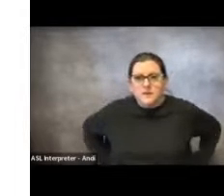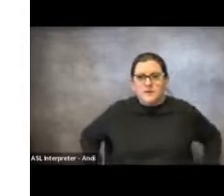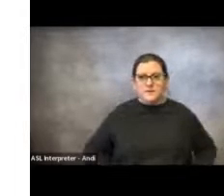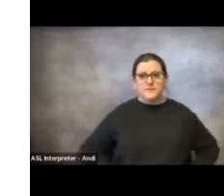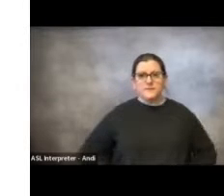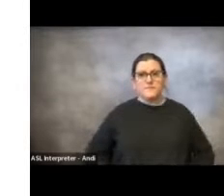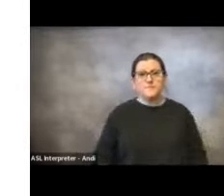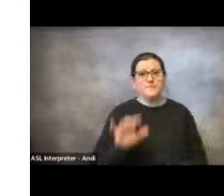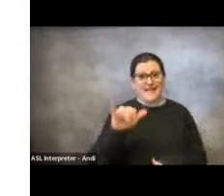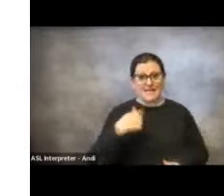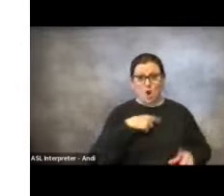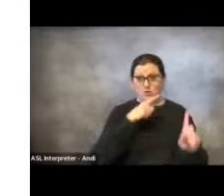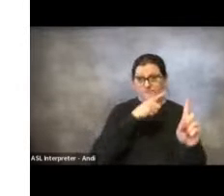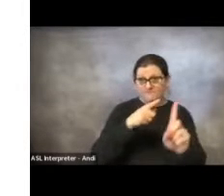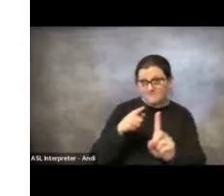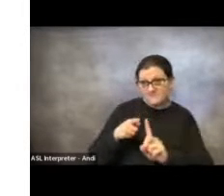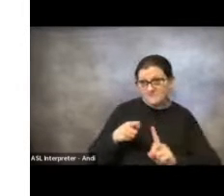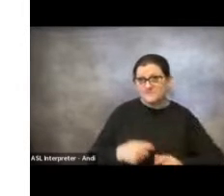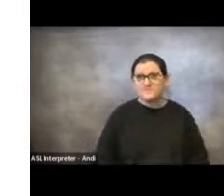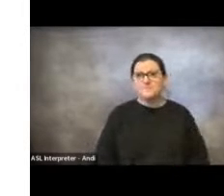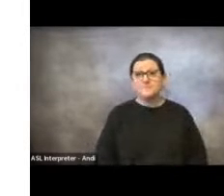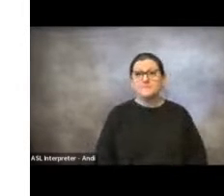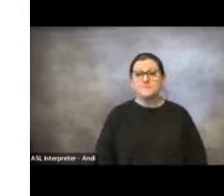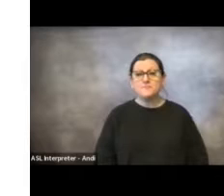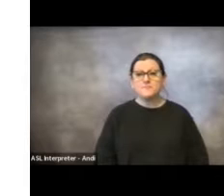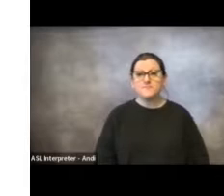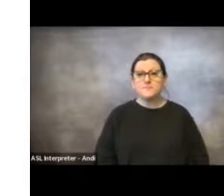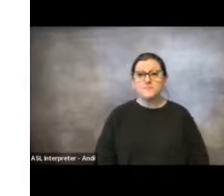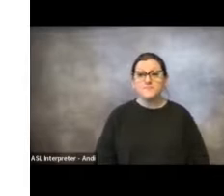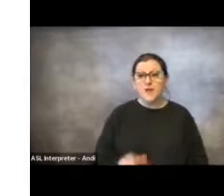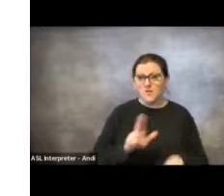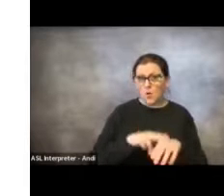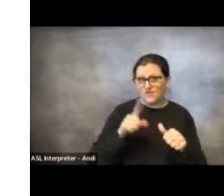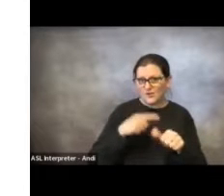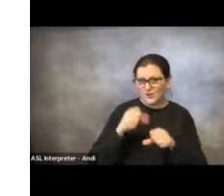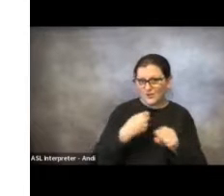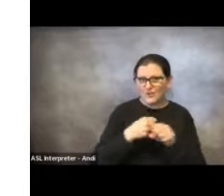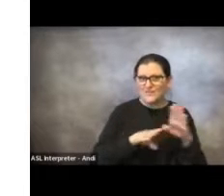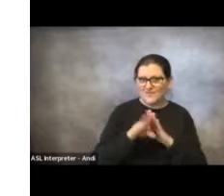agenda, our objectives. So of course, the first year we develop our implementation plan,